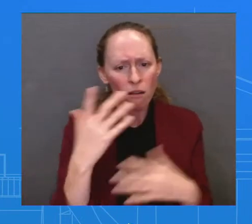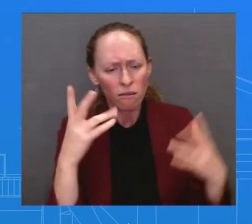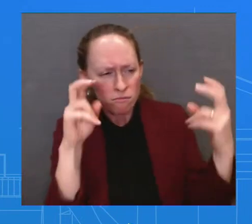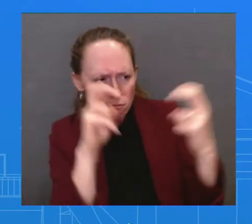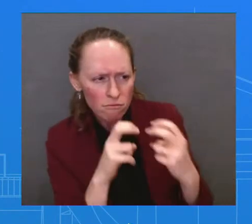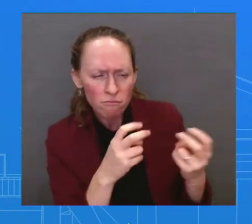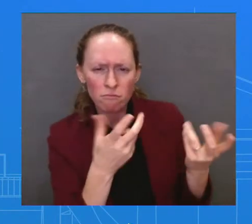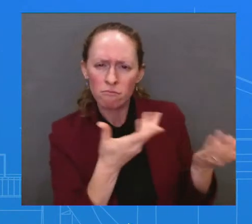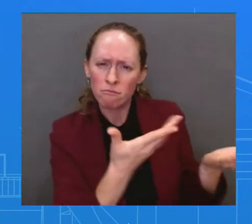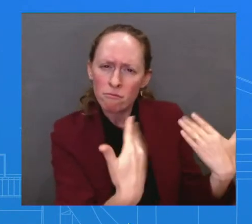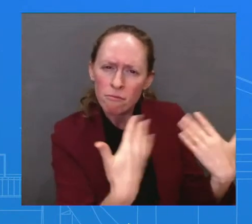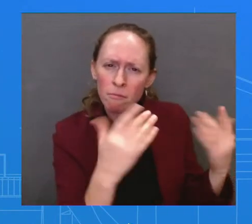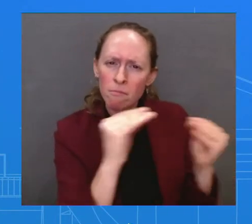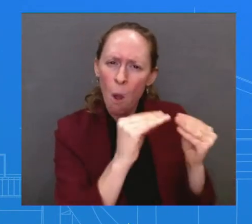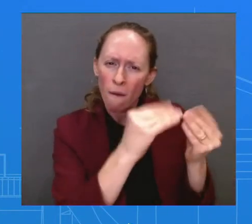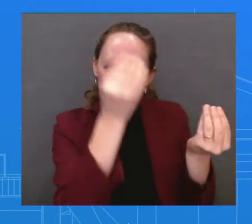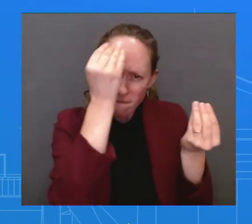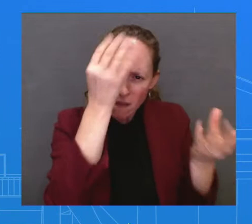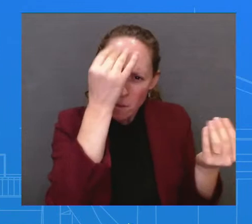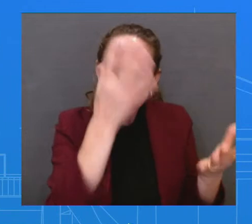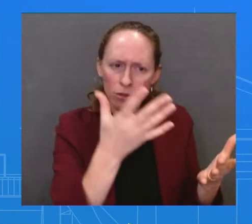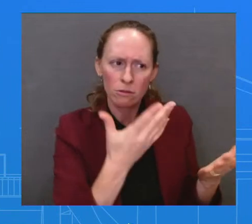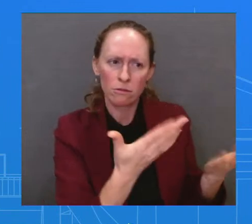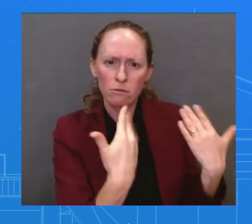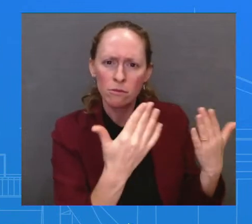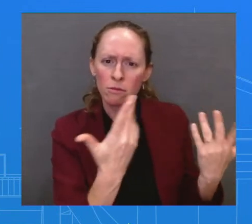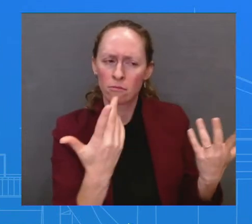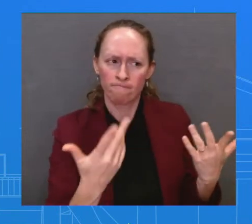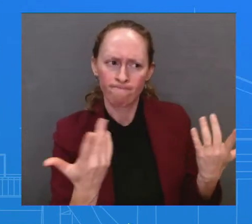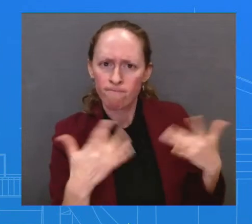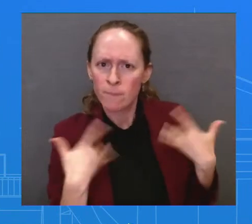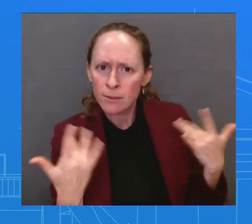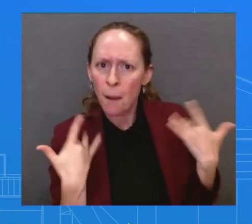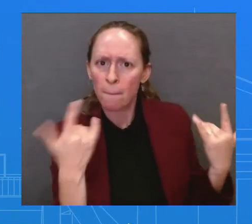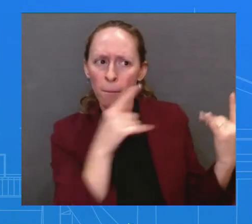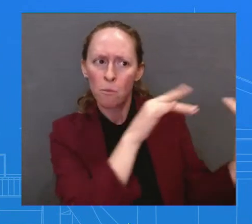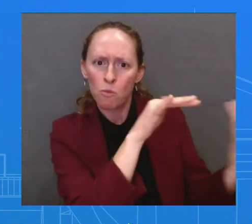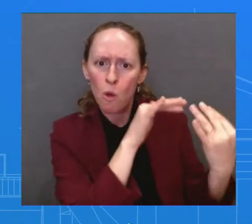and all of the more specific operational issues that have been a feature of all of their conversations